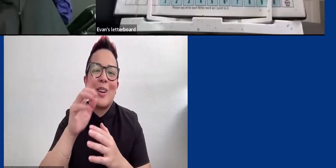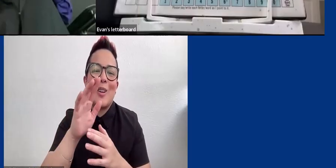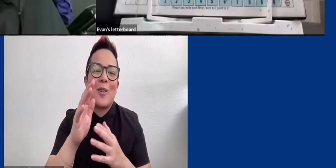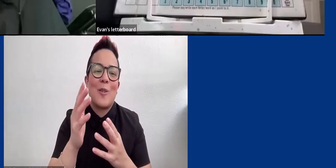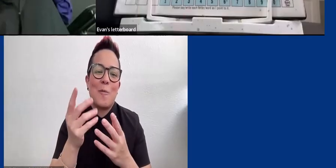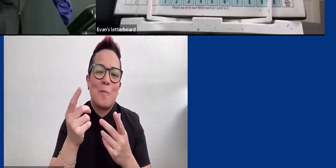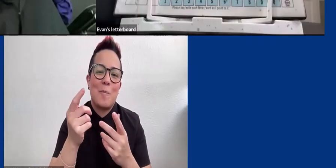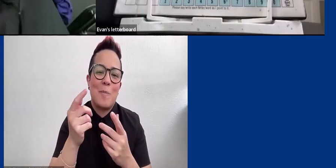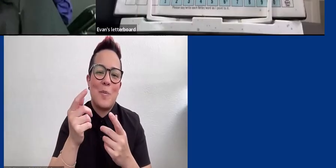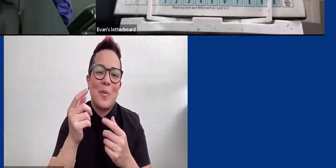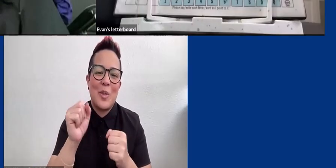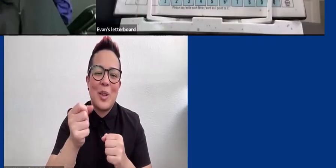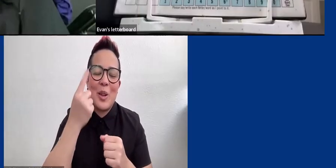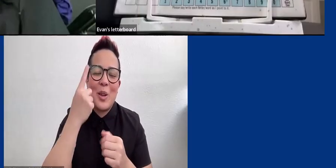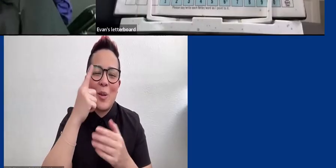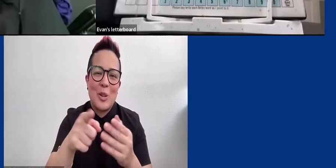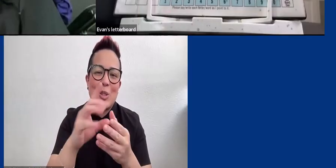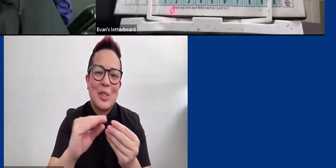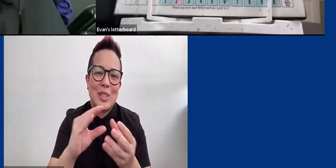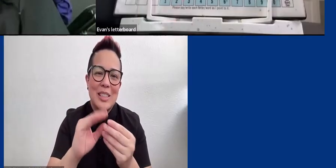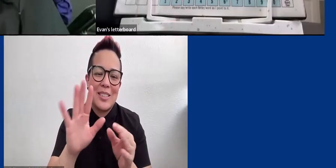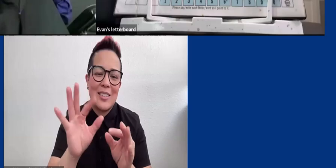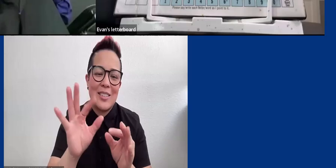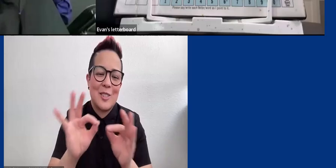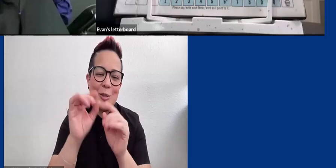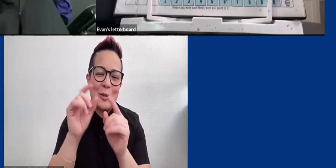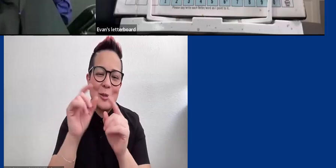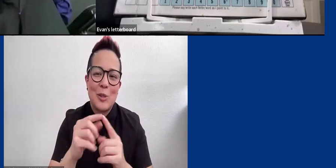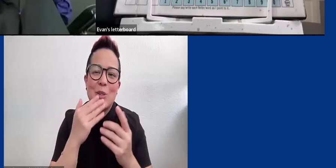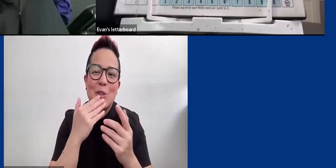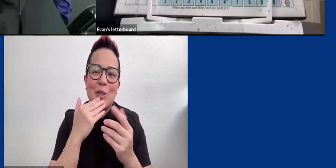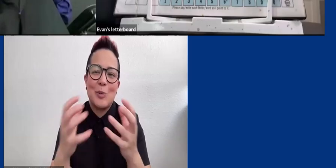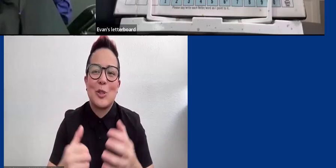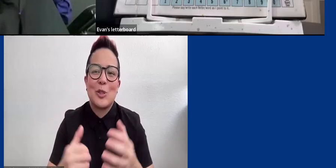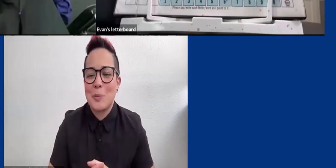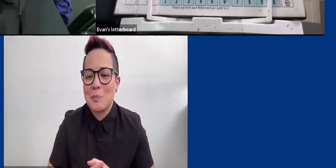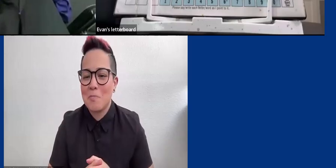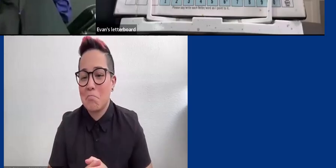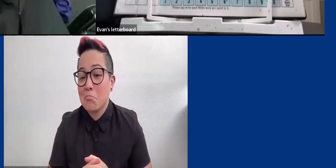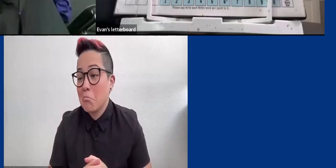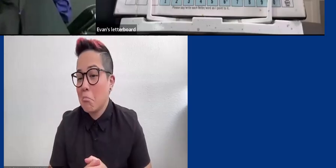can understand what your important words. Thank you very much. Yes.